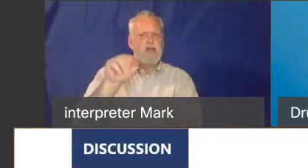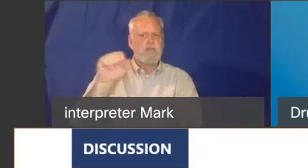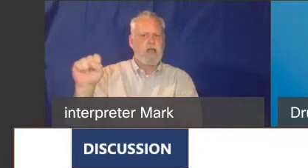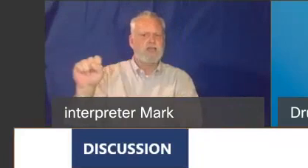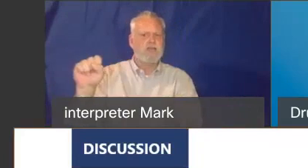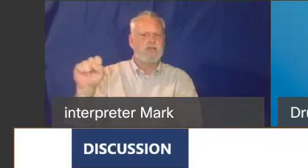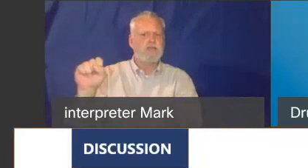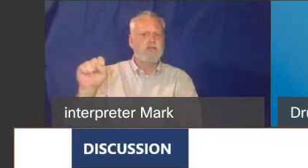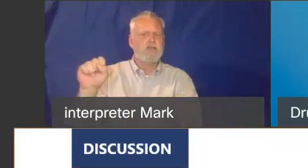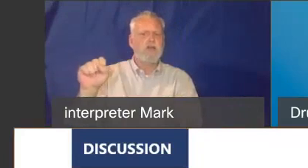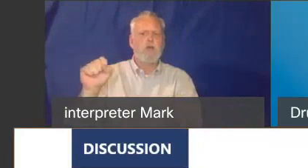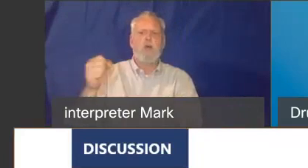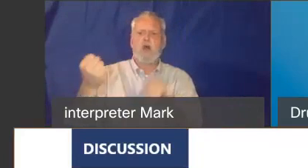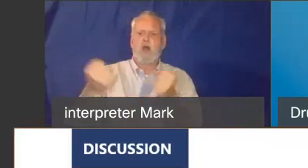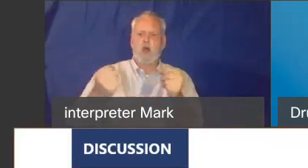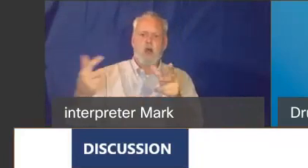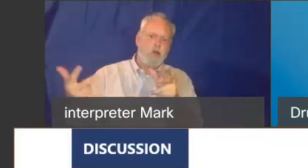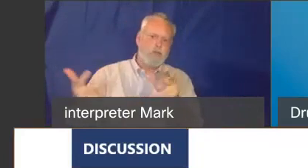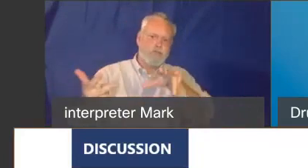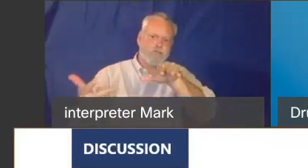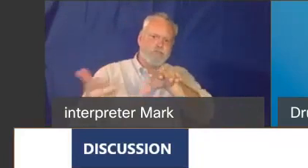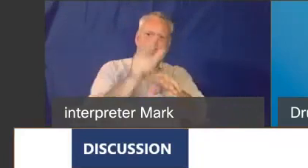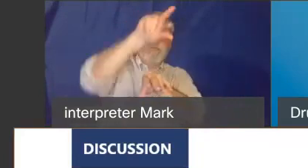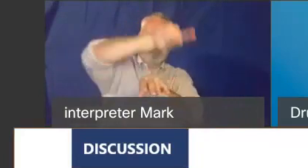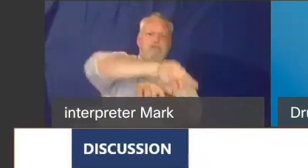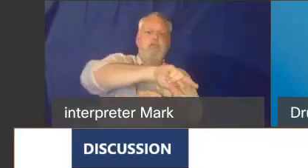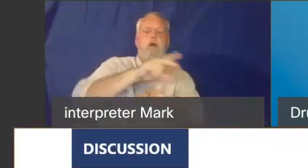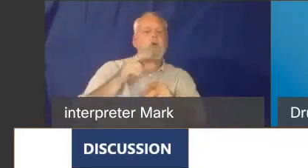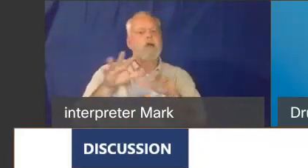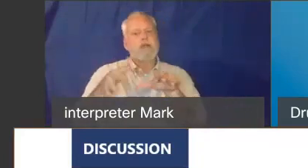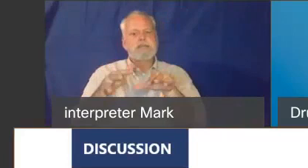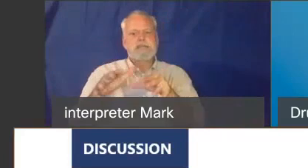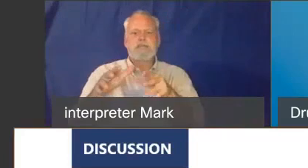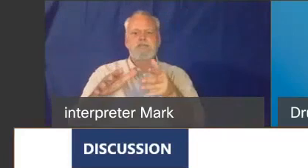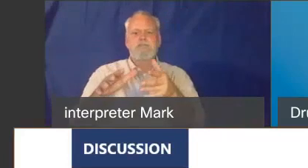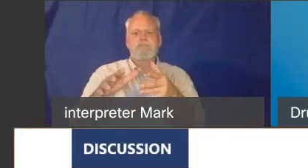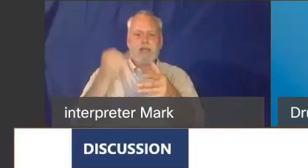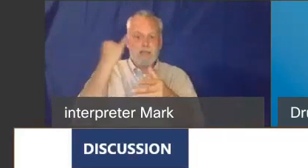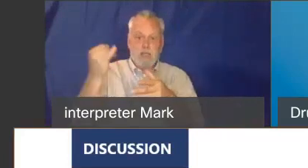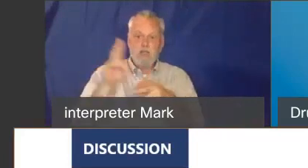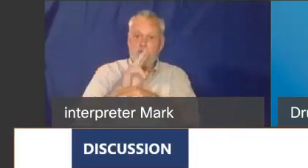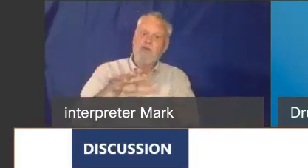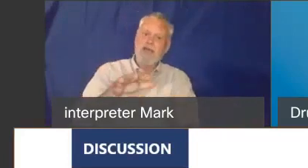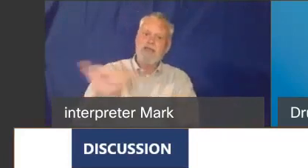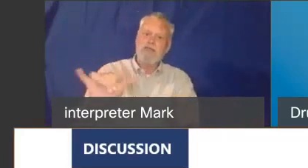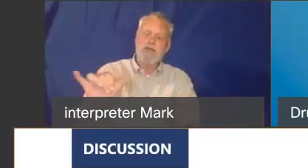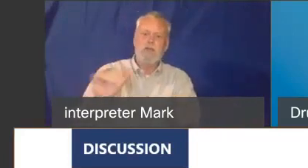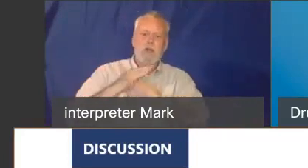Hip and that speed and flip we're using a very similar or at least that's the idea is to use very similar barrier is the ones on urban street.